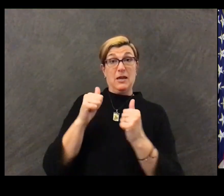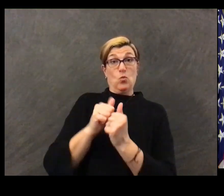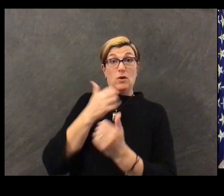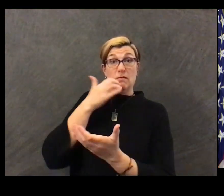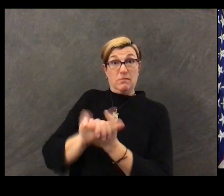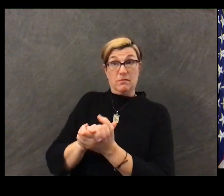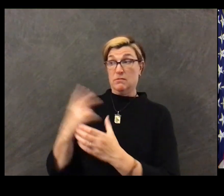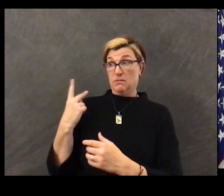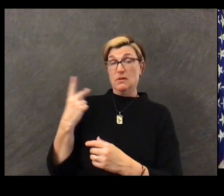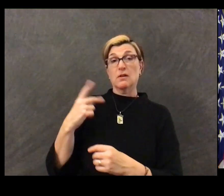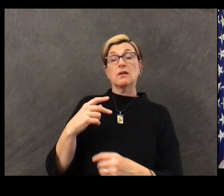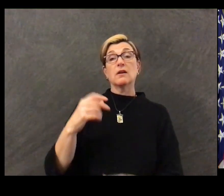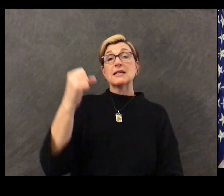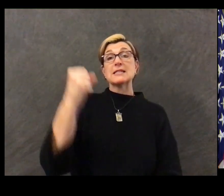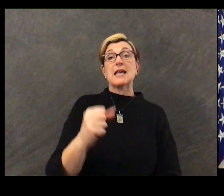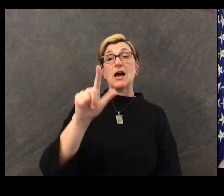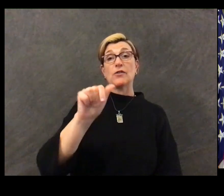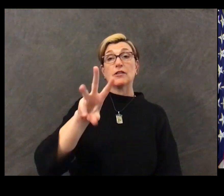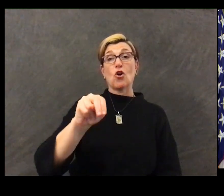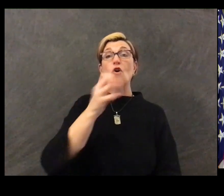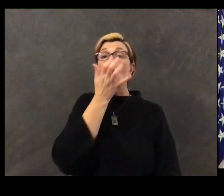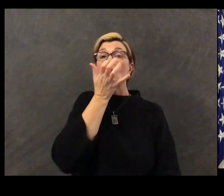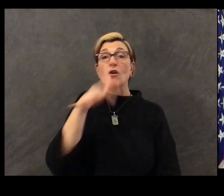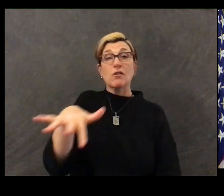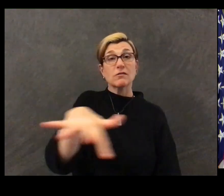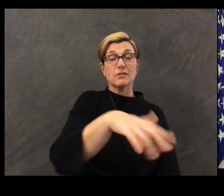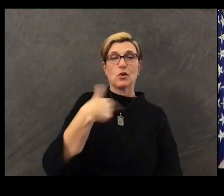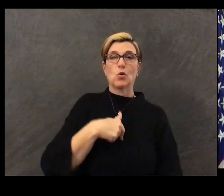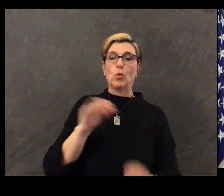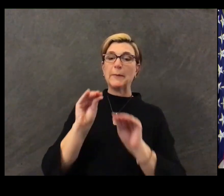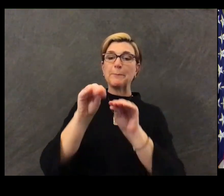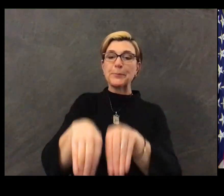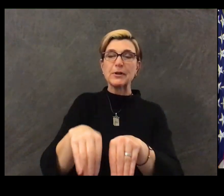the White House in recognition of the 50th annual Earth Day I was led to